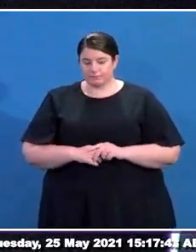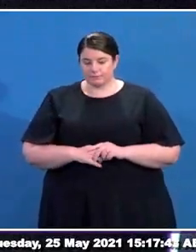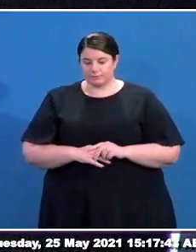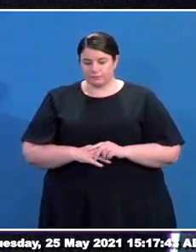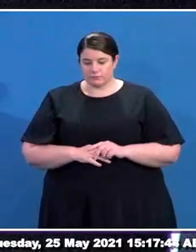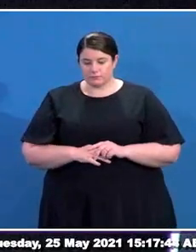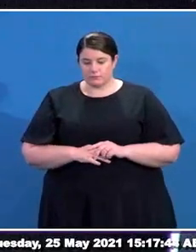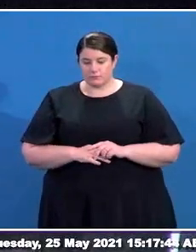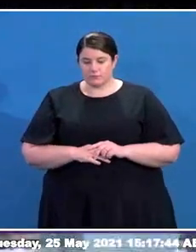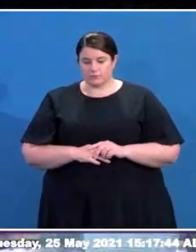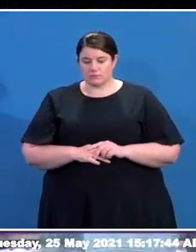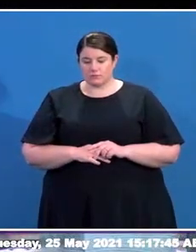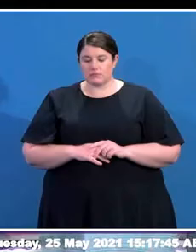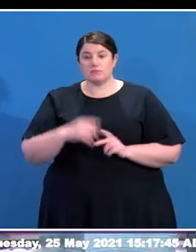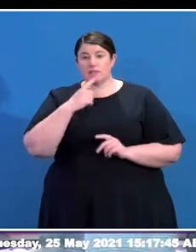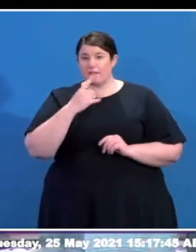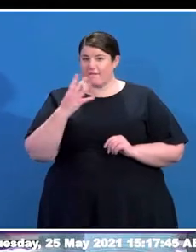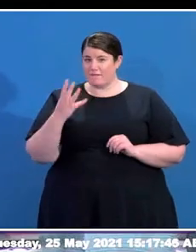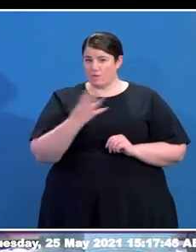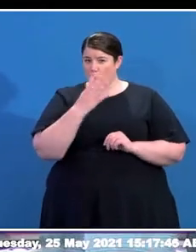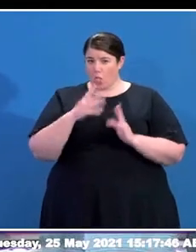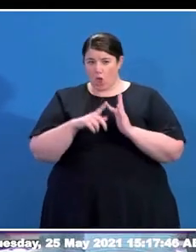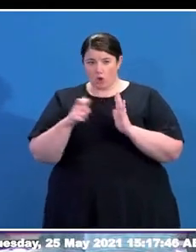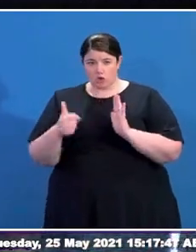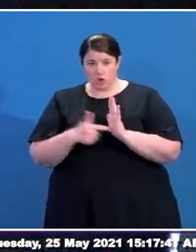You seem to say 4 October On page one.